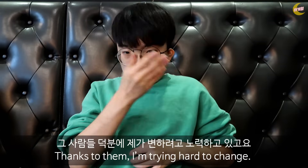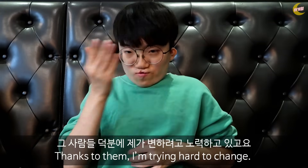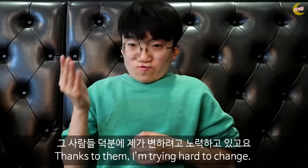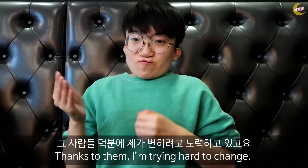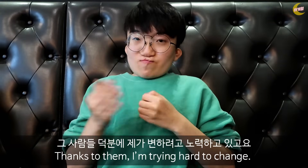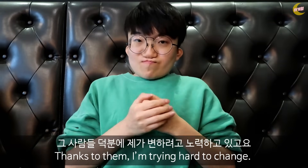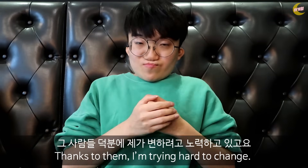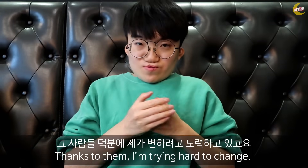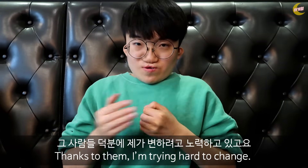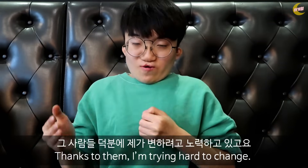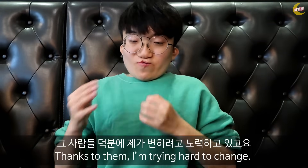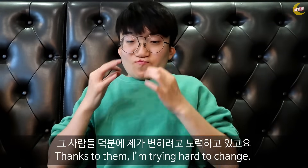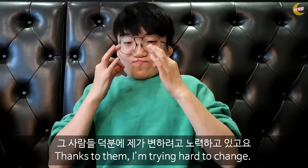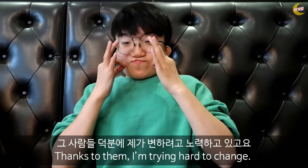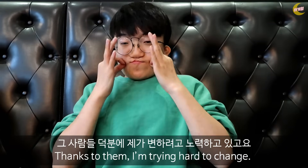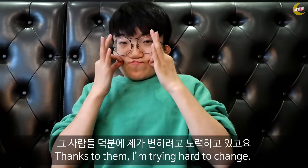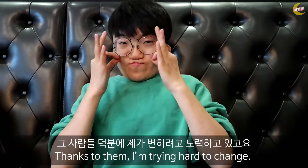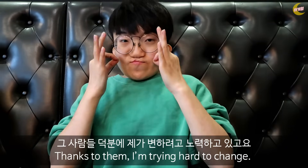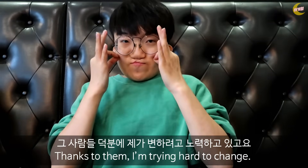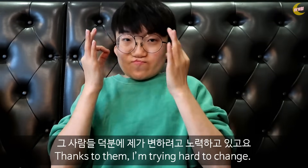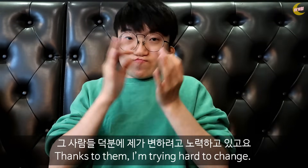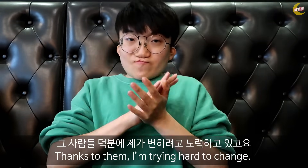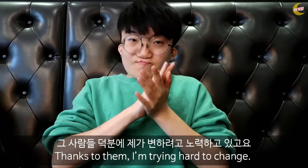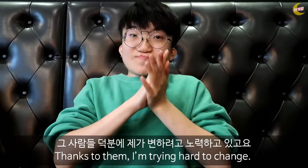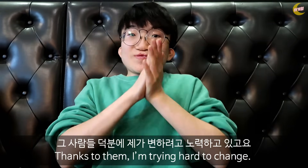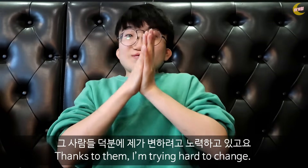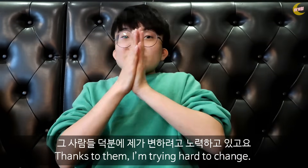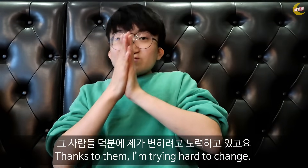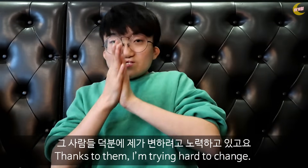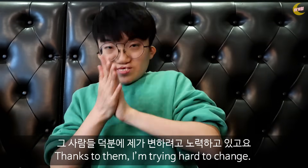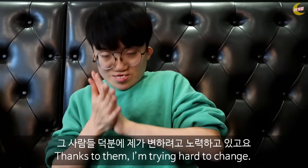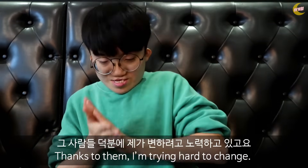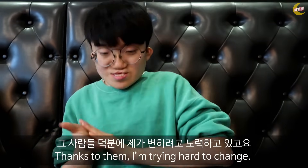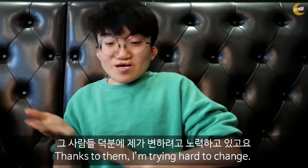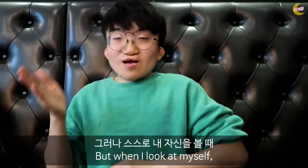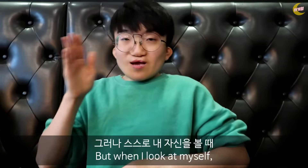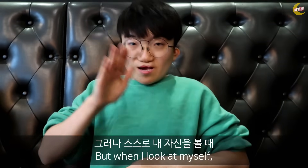Thanks to them, I’m trying hard to change.